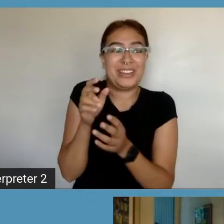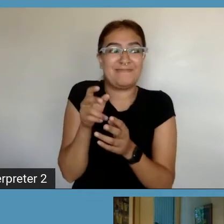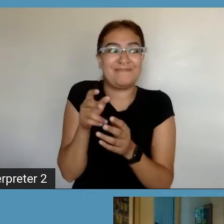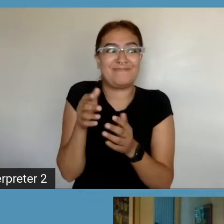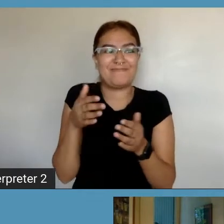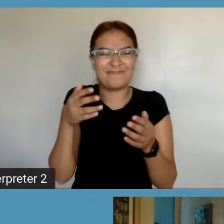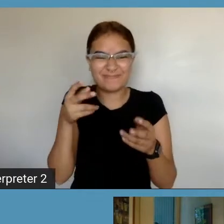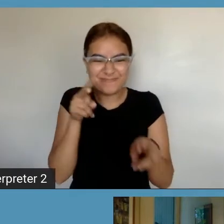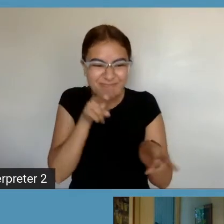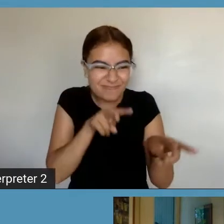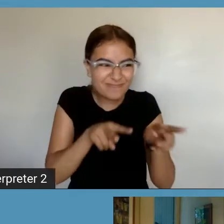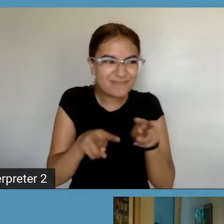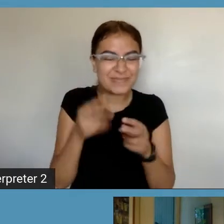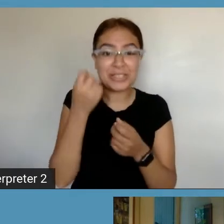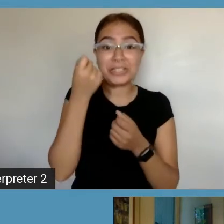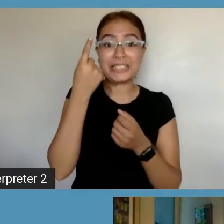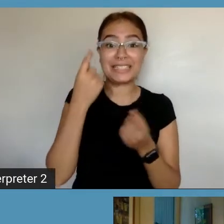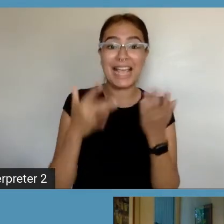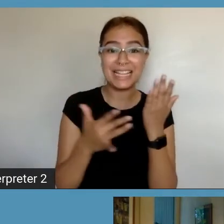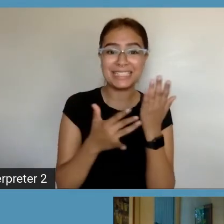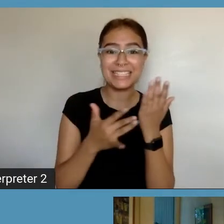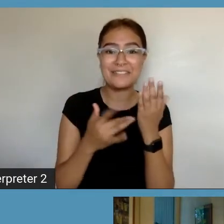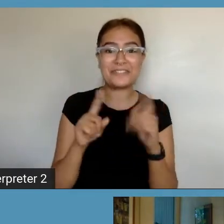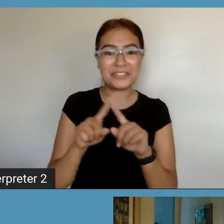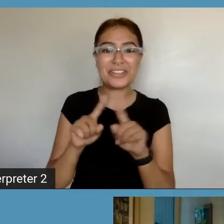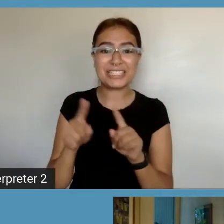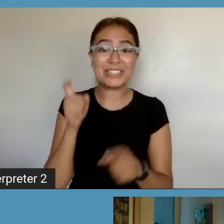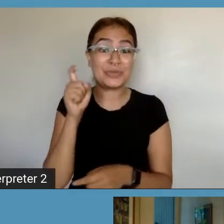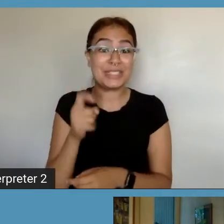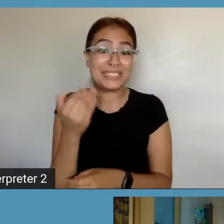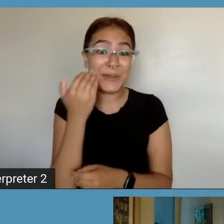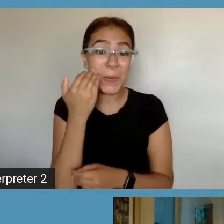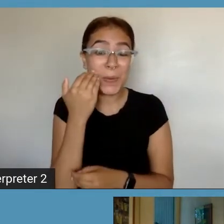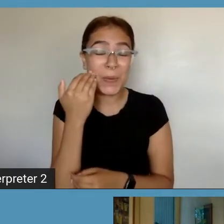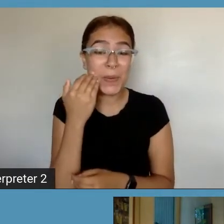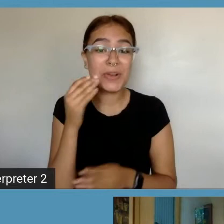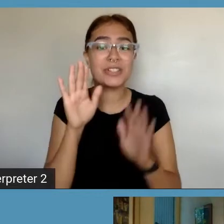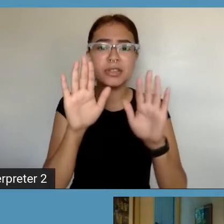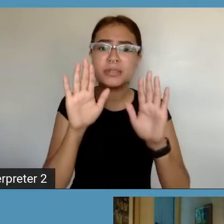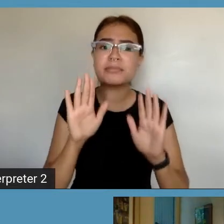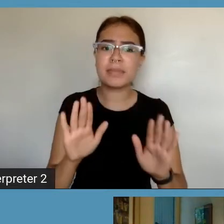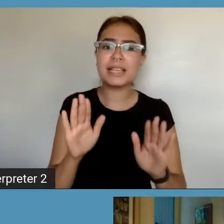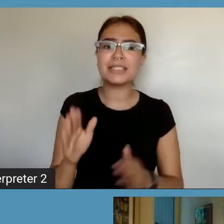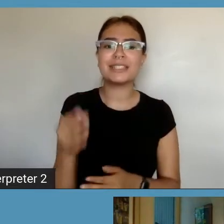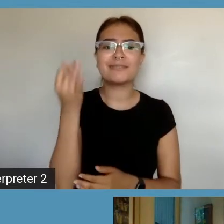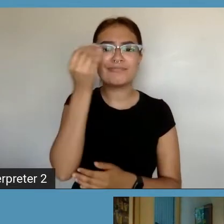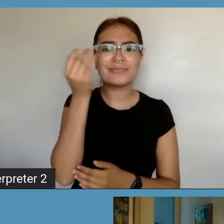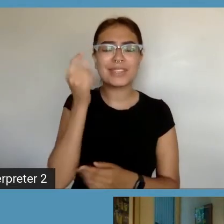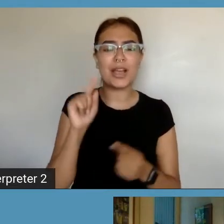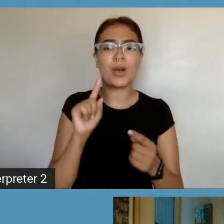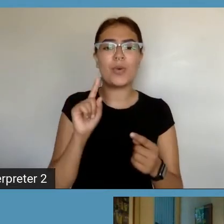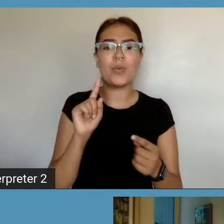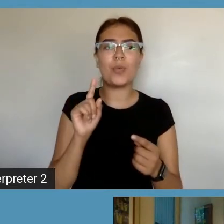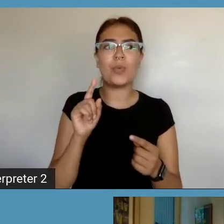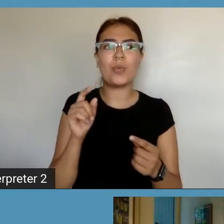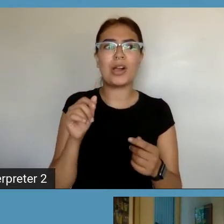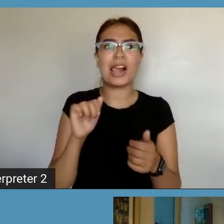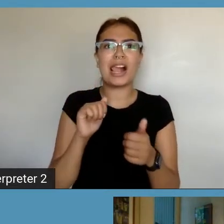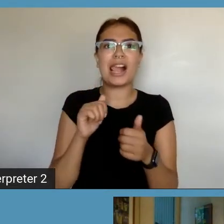you need so it's amazing to think about how far we've come in digitization process.